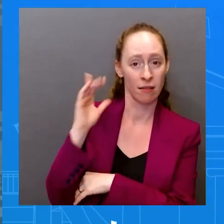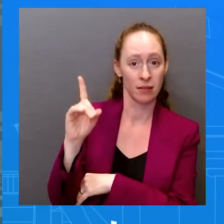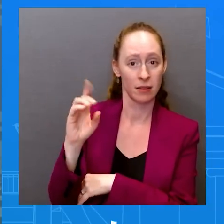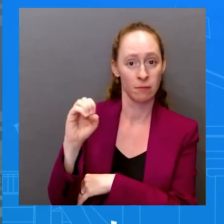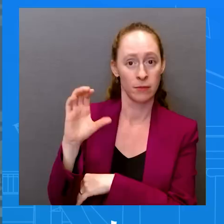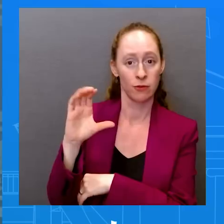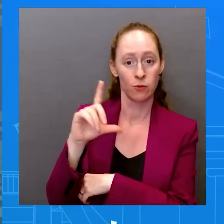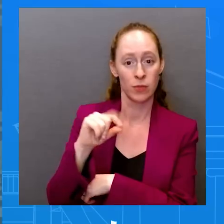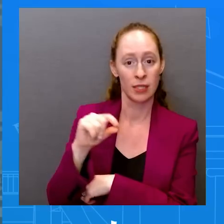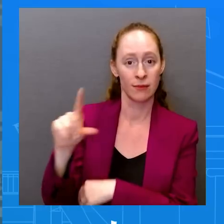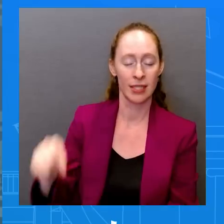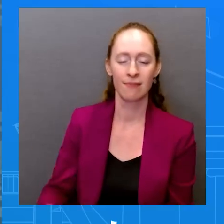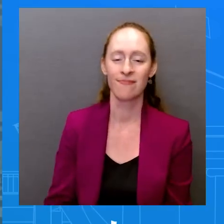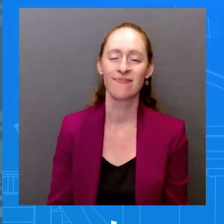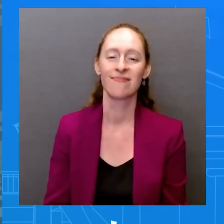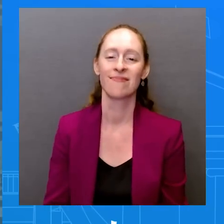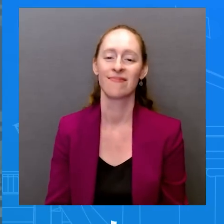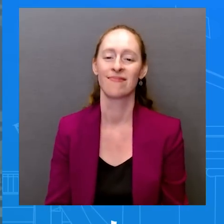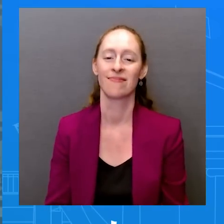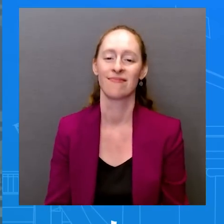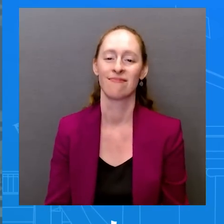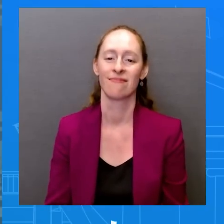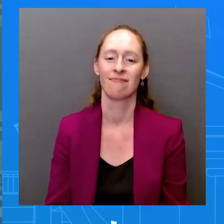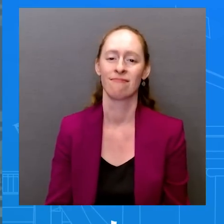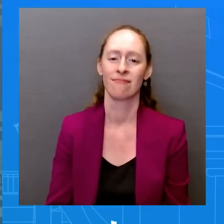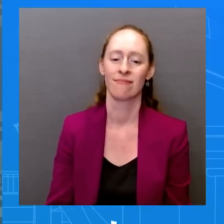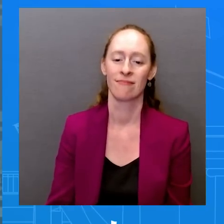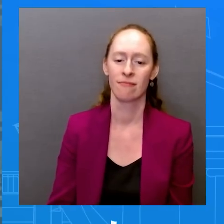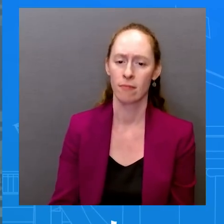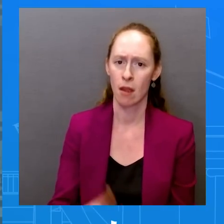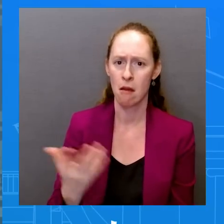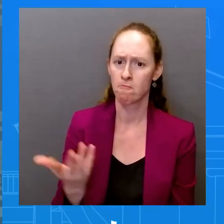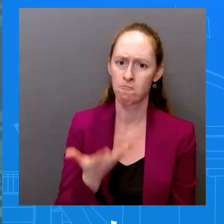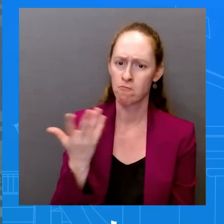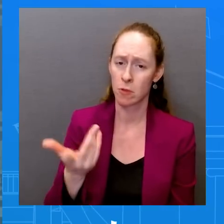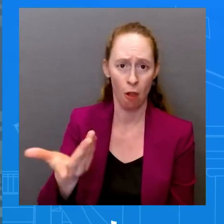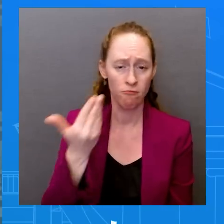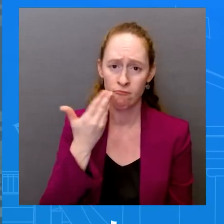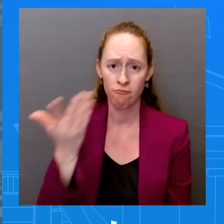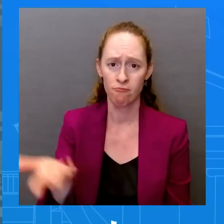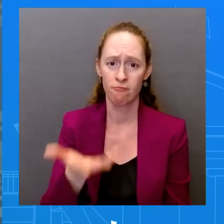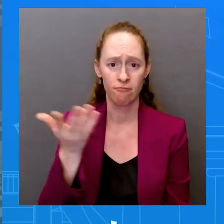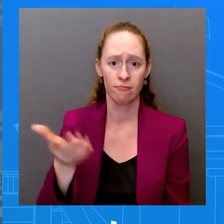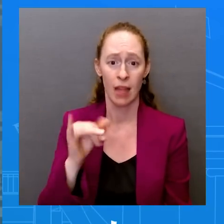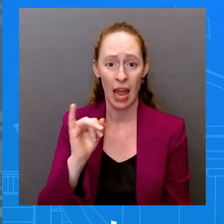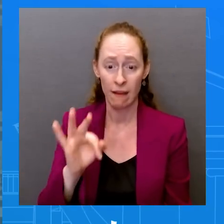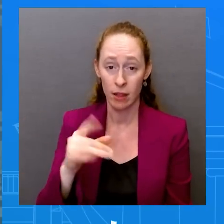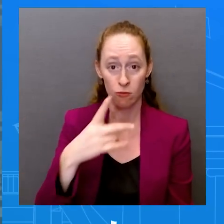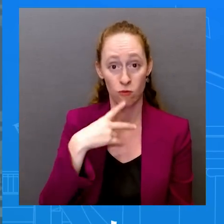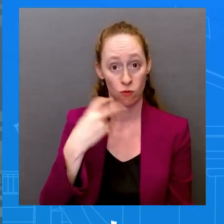we're -- we are providing is: If you're 12 or older and it's been at least two months since you last got a shot,